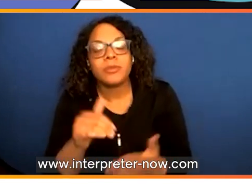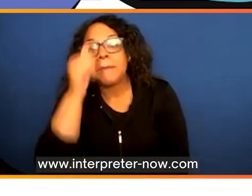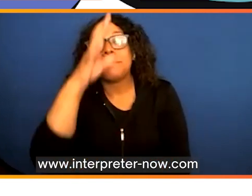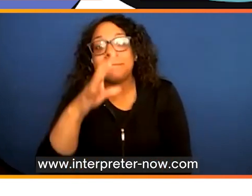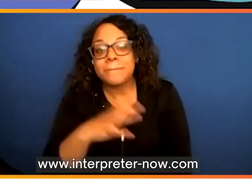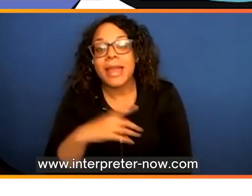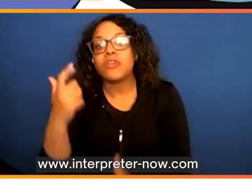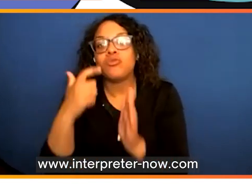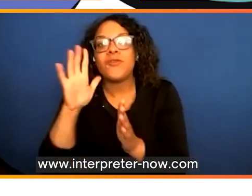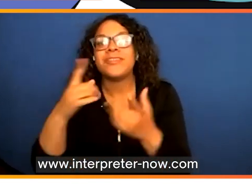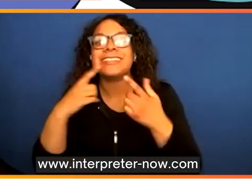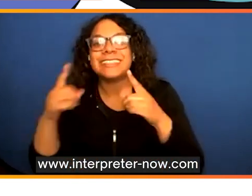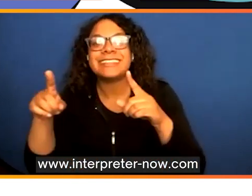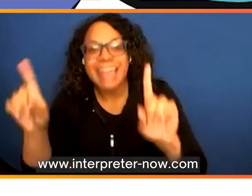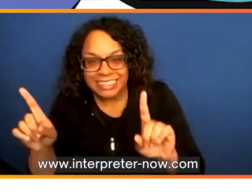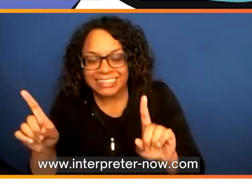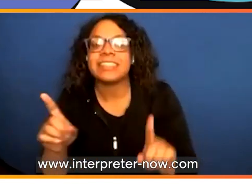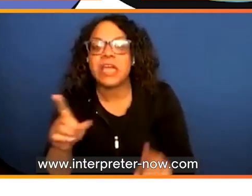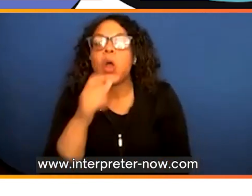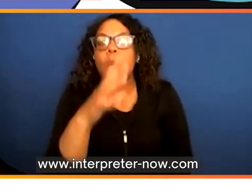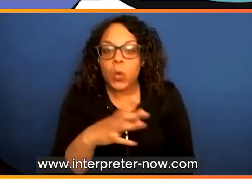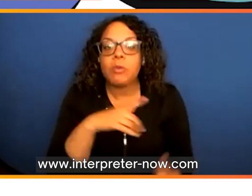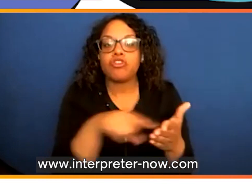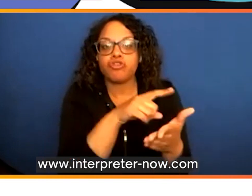just sending a kudos email to their boss saying, "Hey, they knocked this meeting out of the